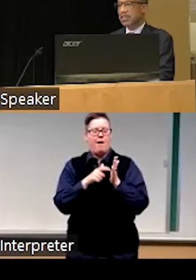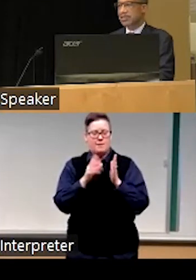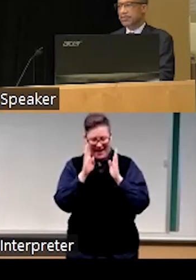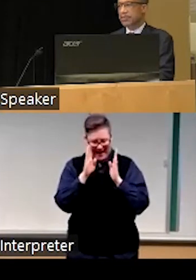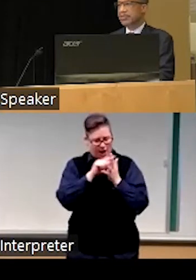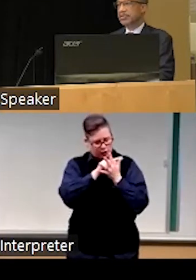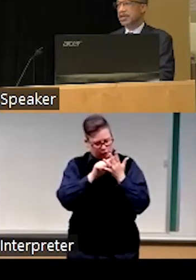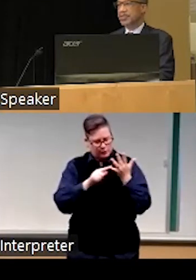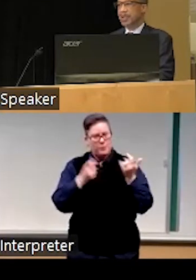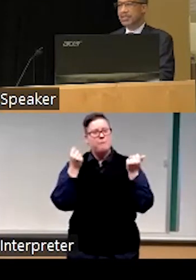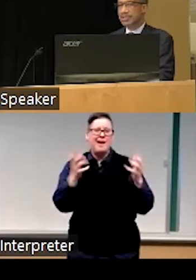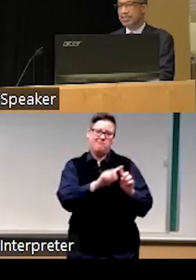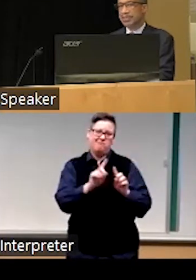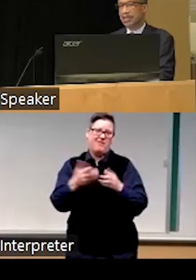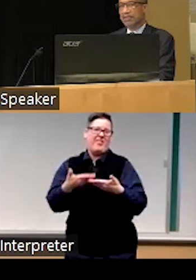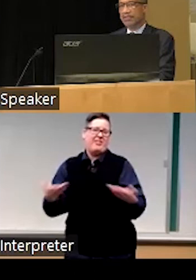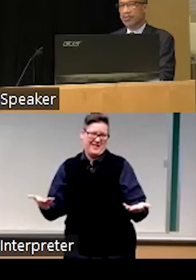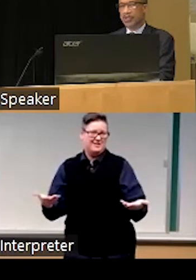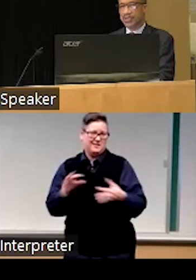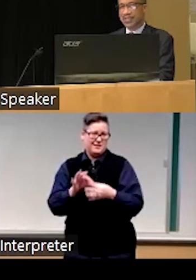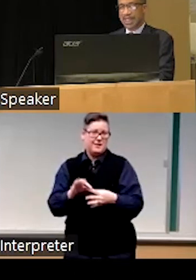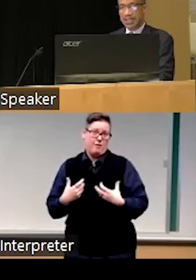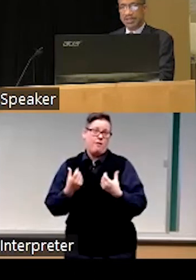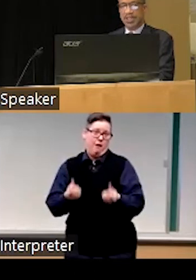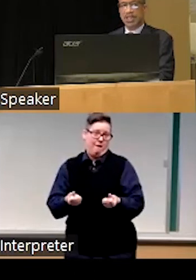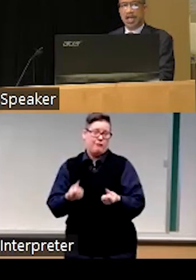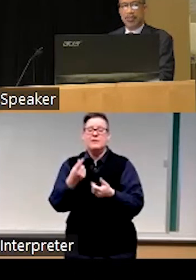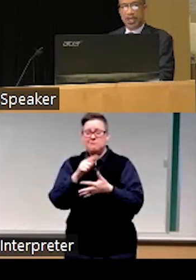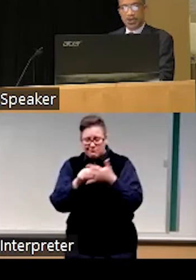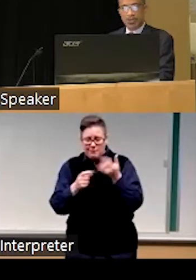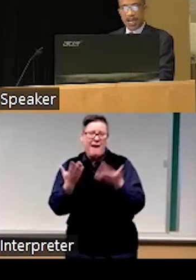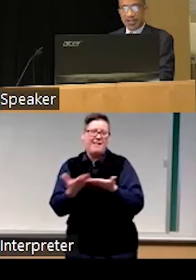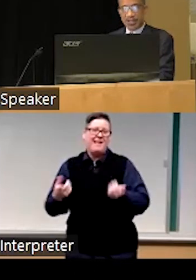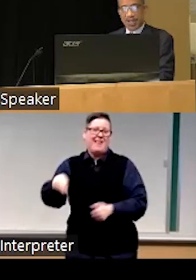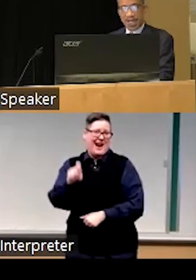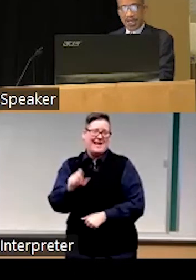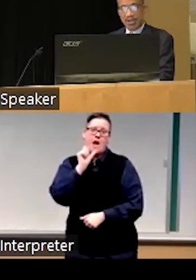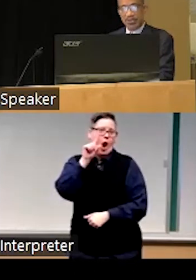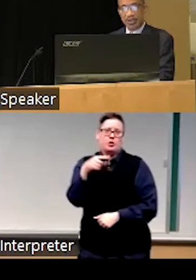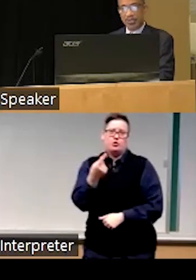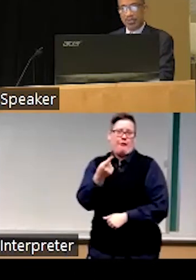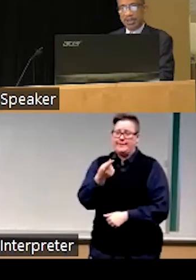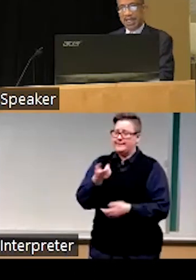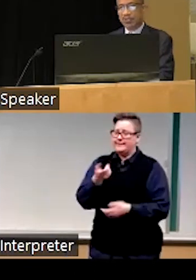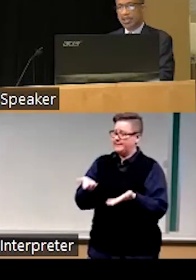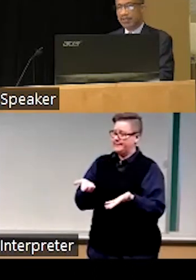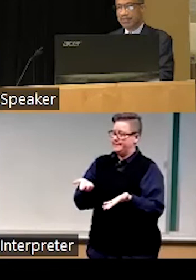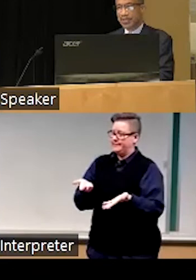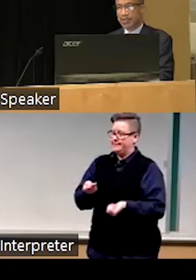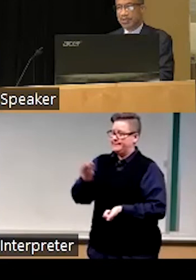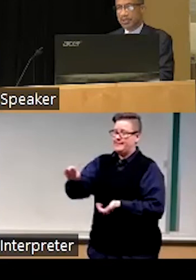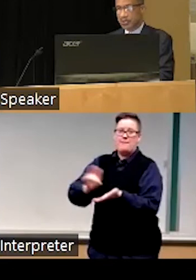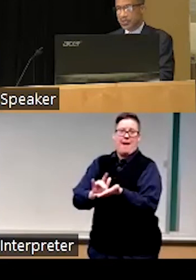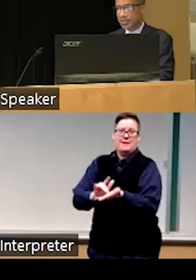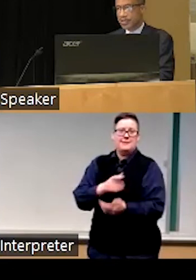different dimensions of a person's needs it goes beyond just taking getting rid of the delusions